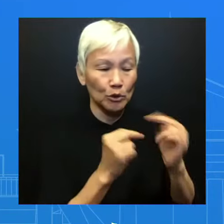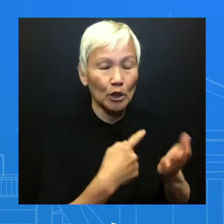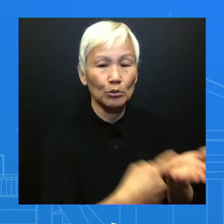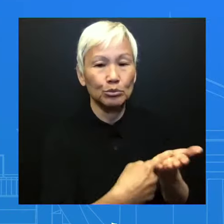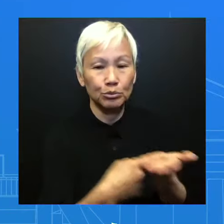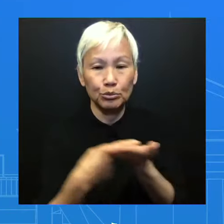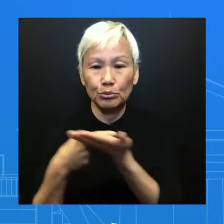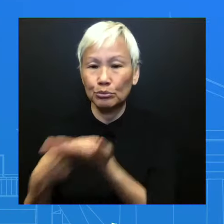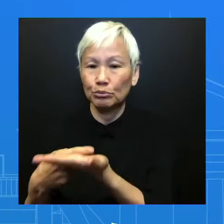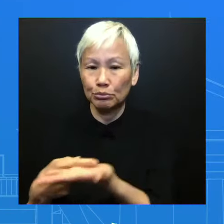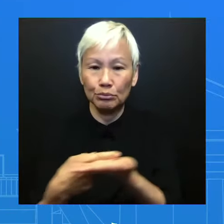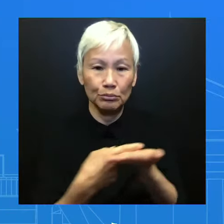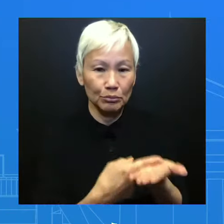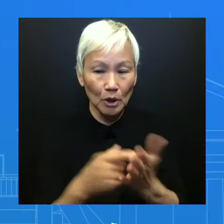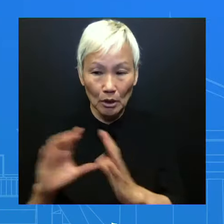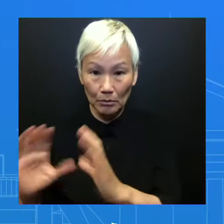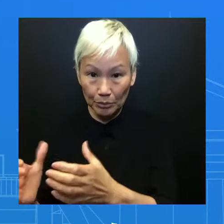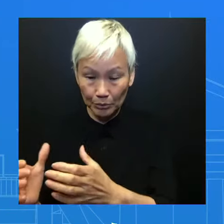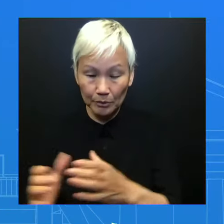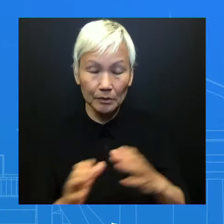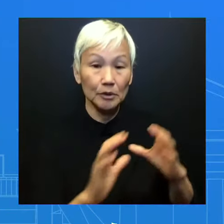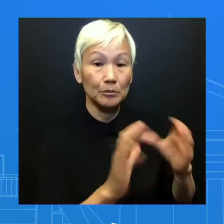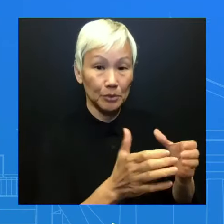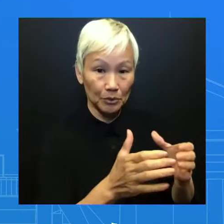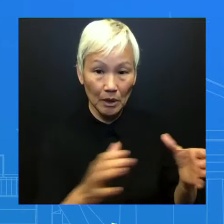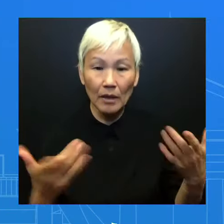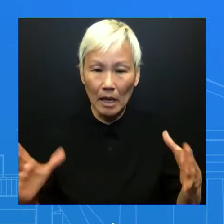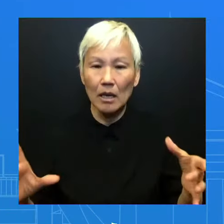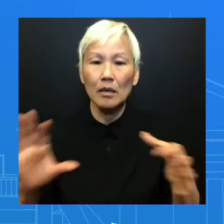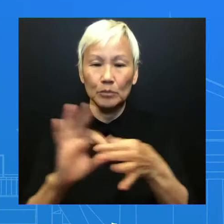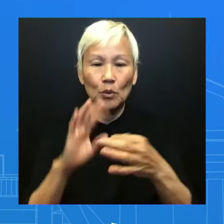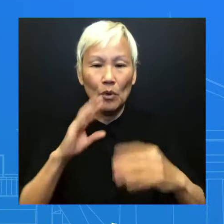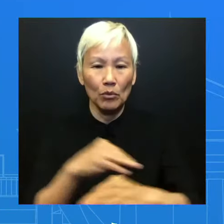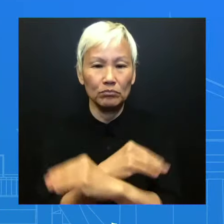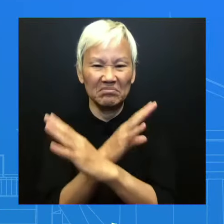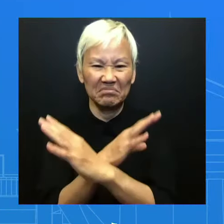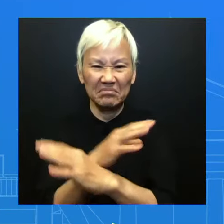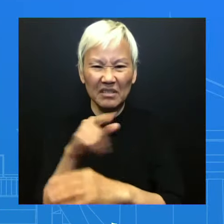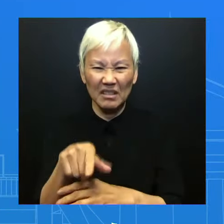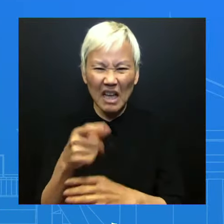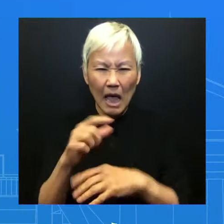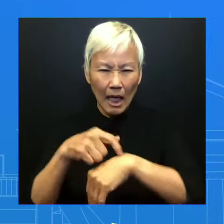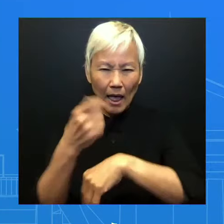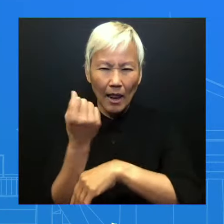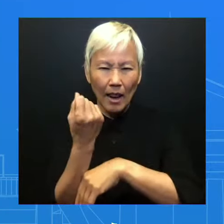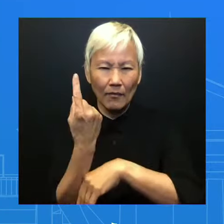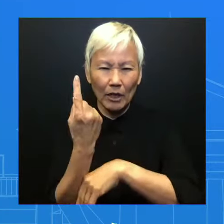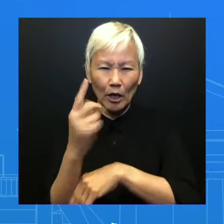met virtually at 11:30 this morning. And we see this as a productive conversation,